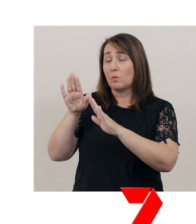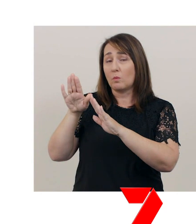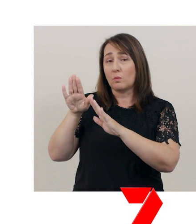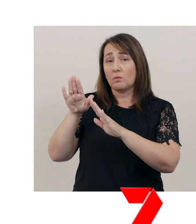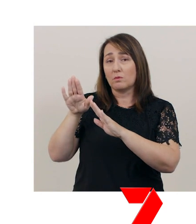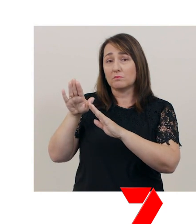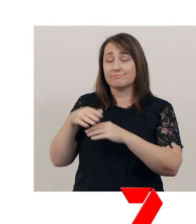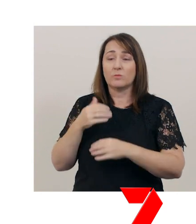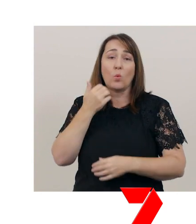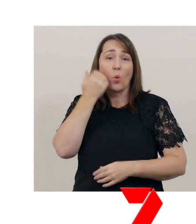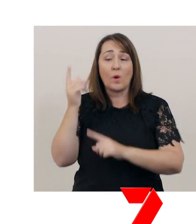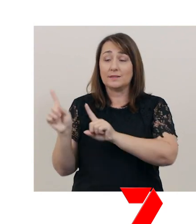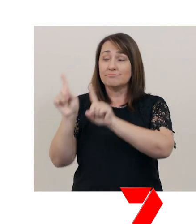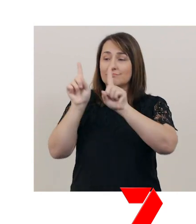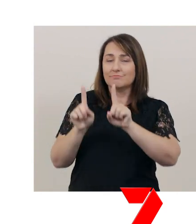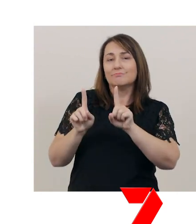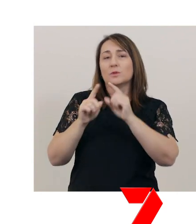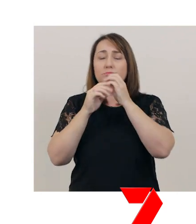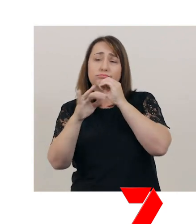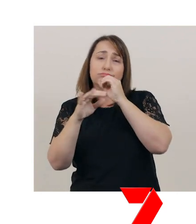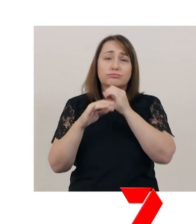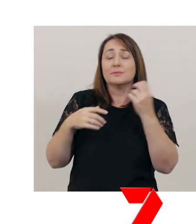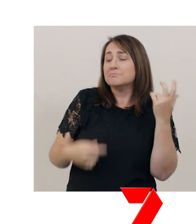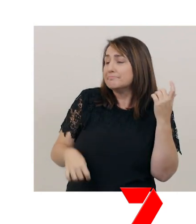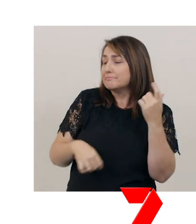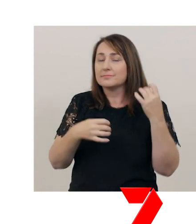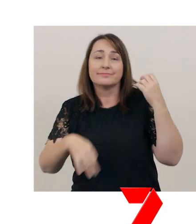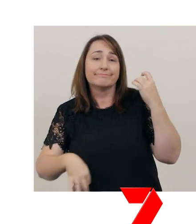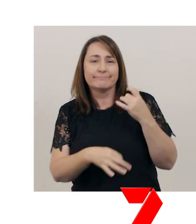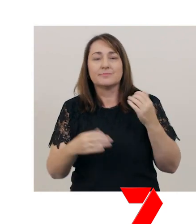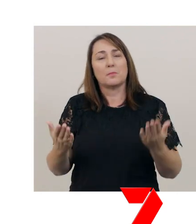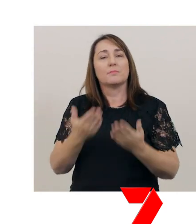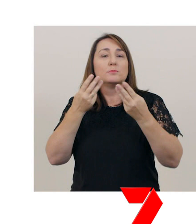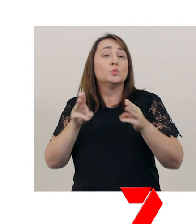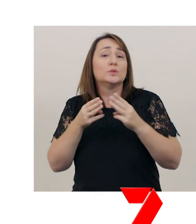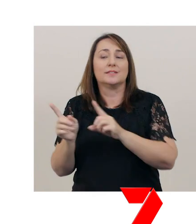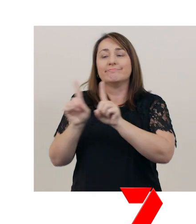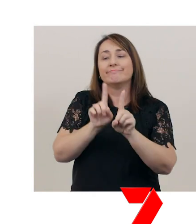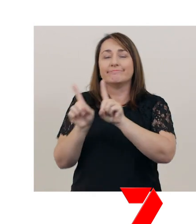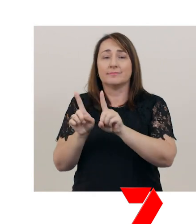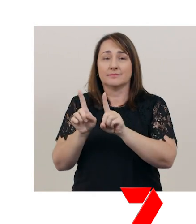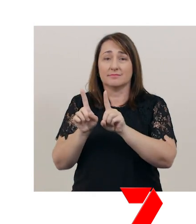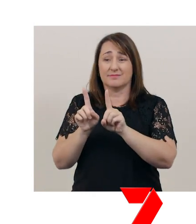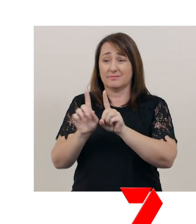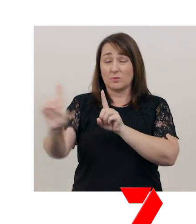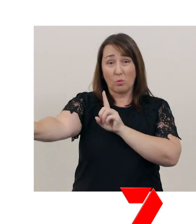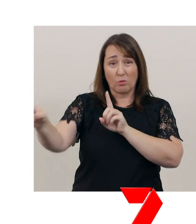They had always enjoyed playing music together and jamming, but now there was no-one.